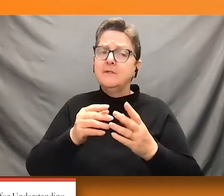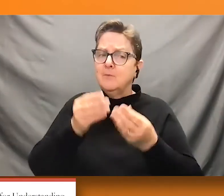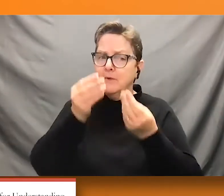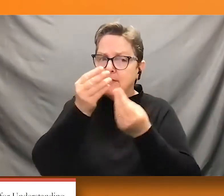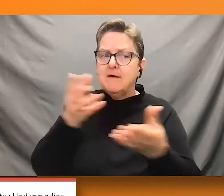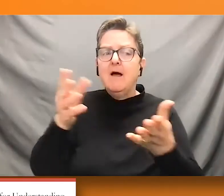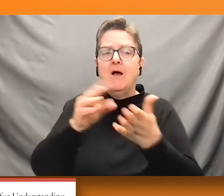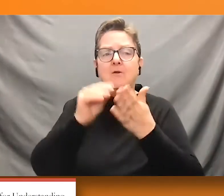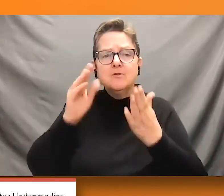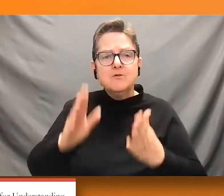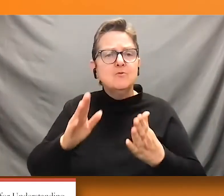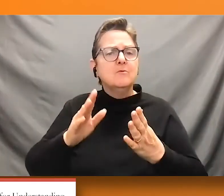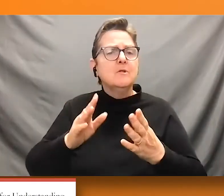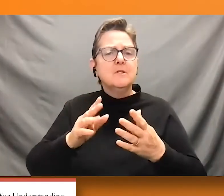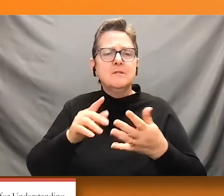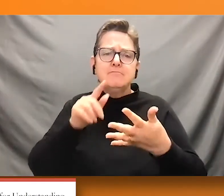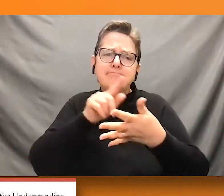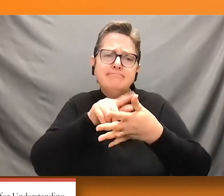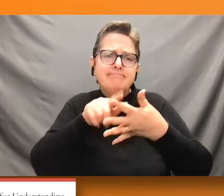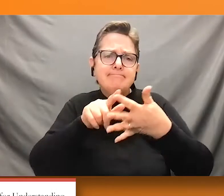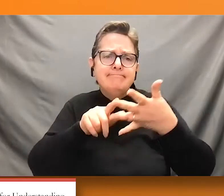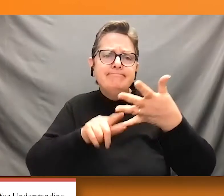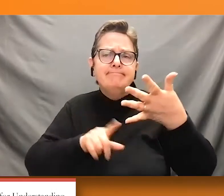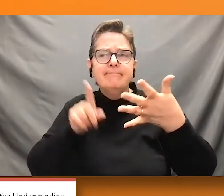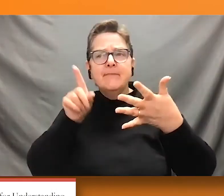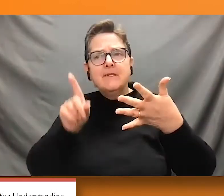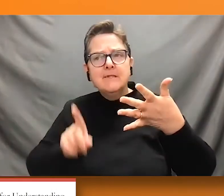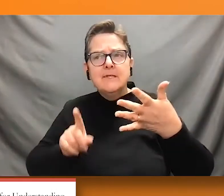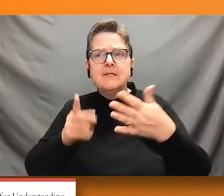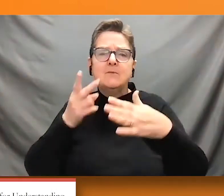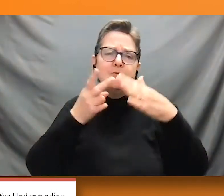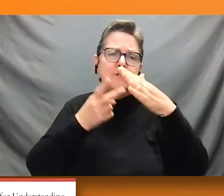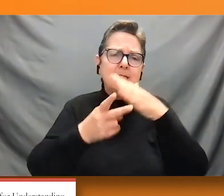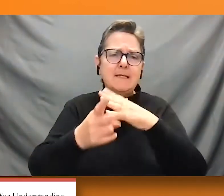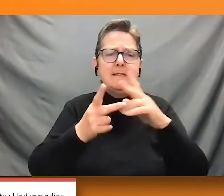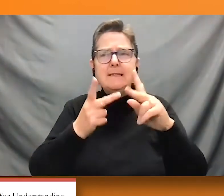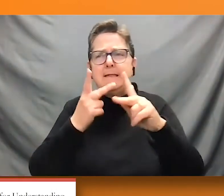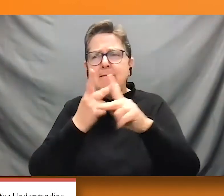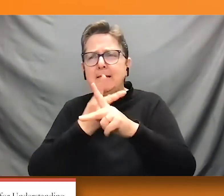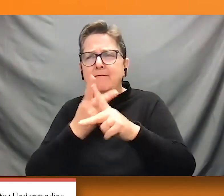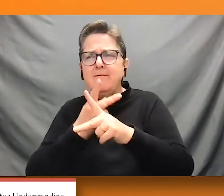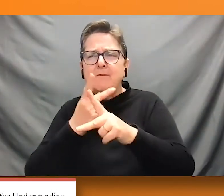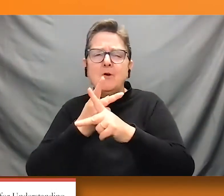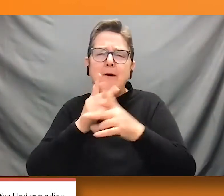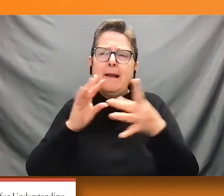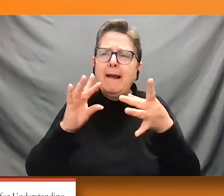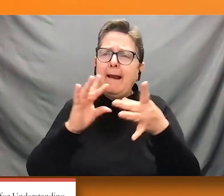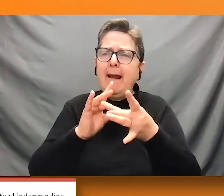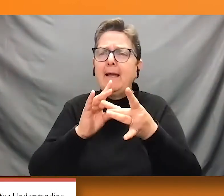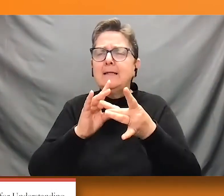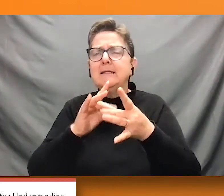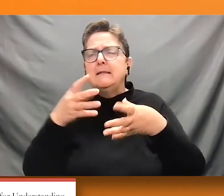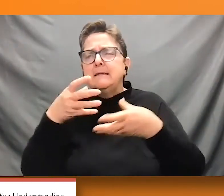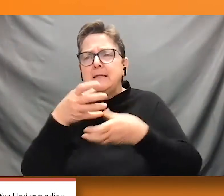that we teach our students, like predicting, inferring, connecting, summarizing, visualizing, and questioning.